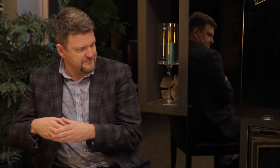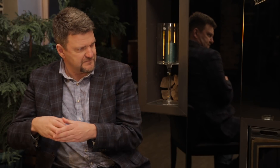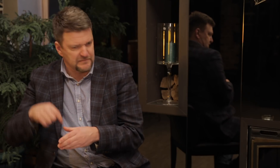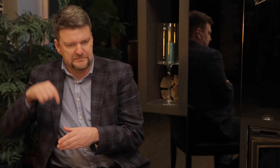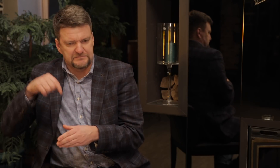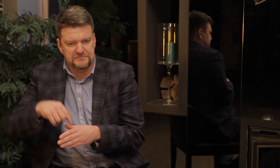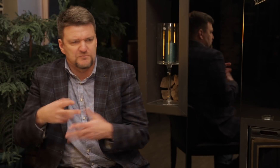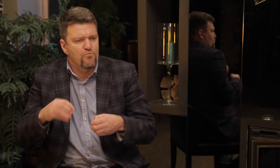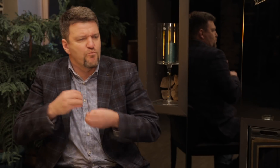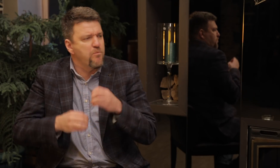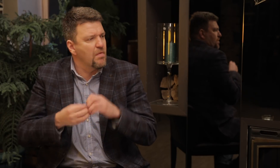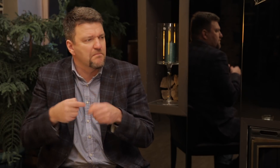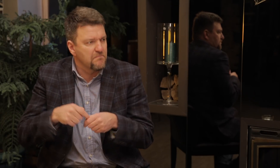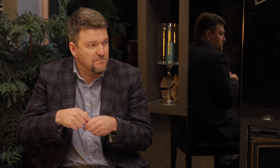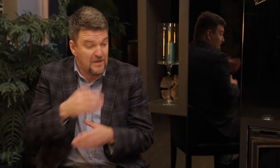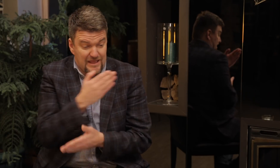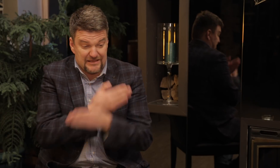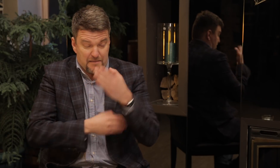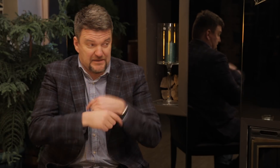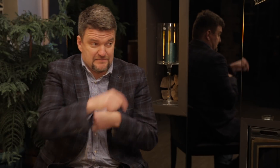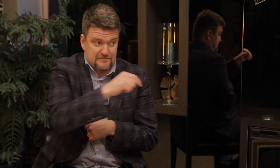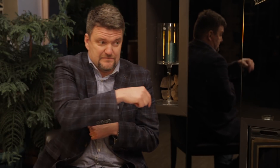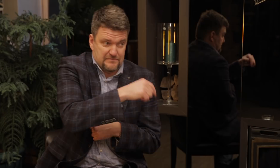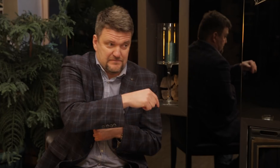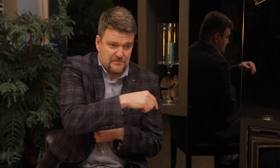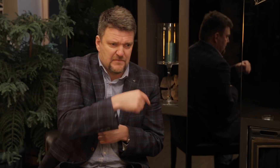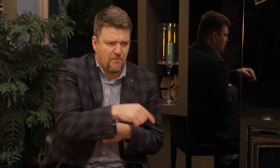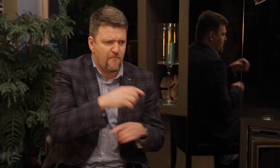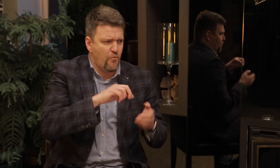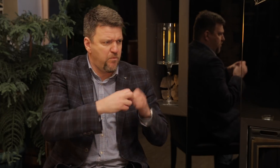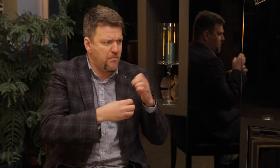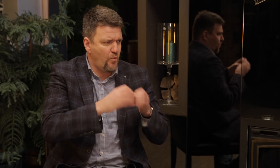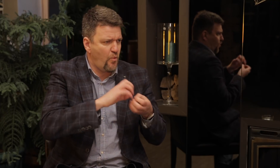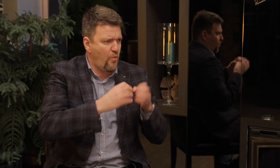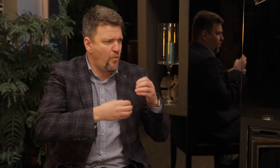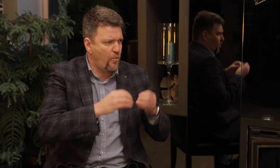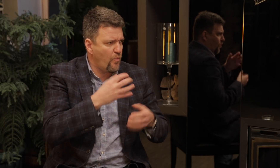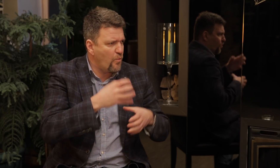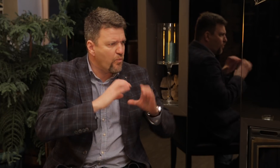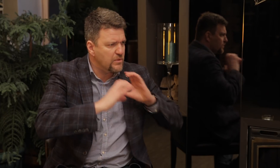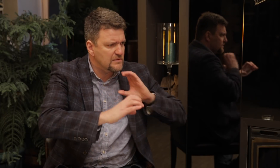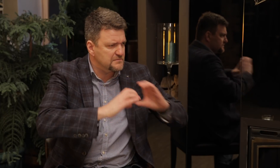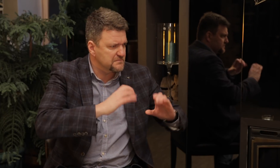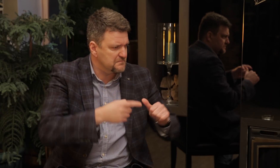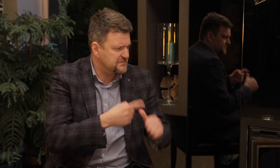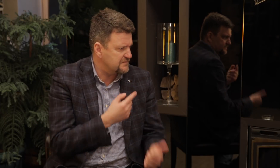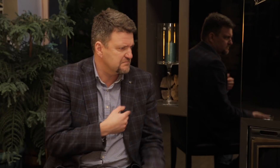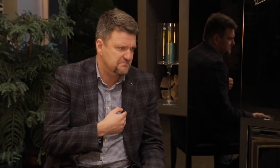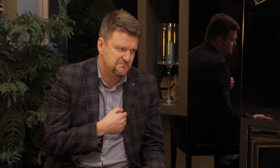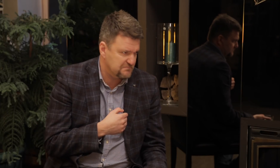The reason being is that with Abilympic, there are difficulties with communication,